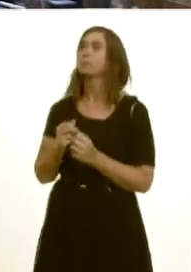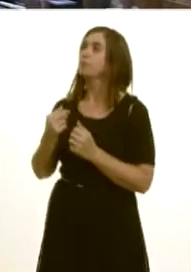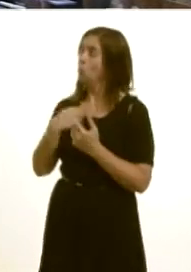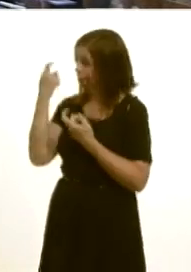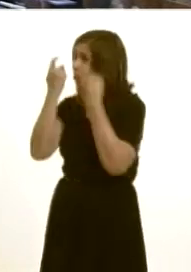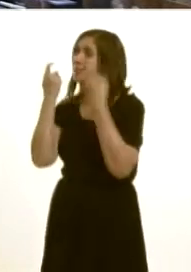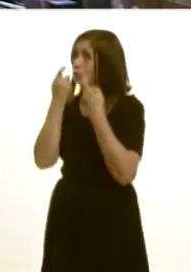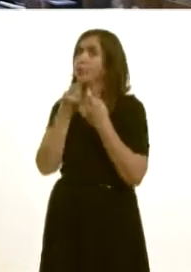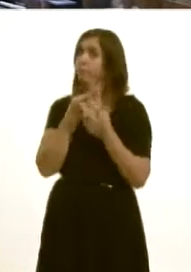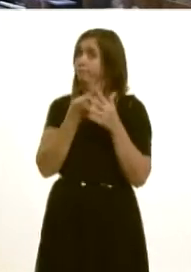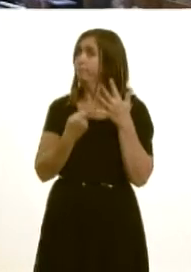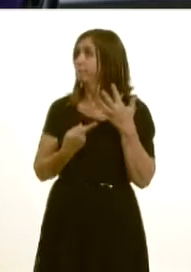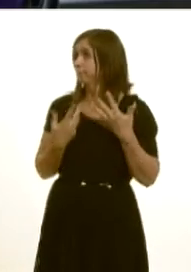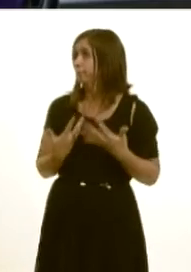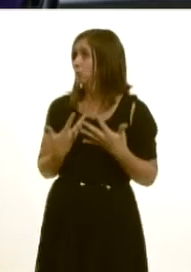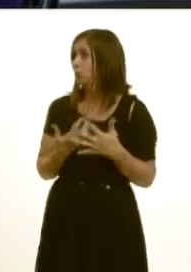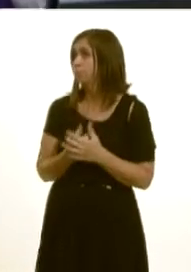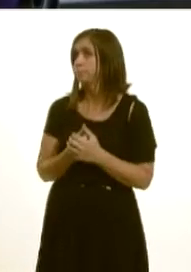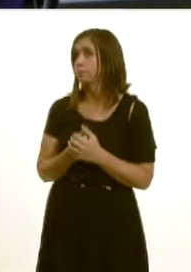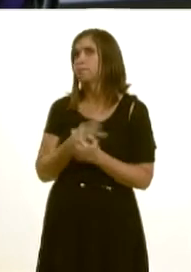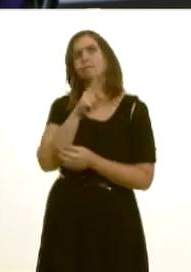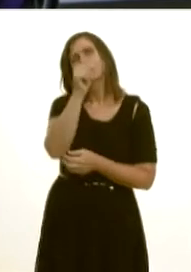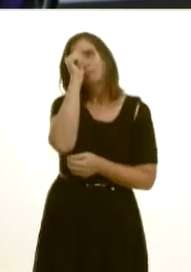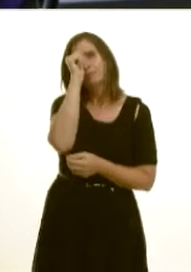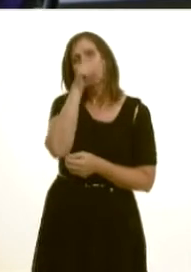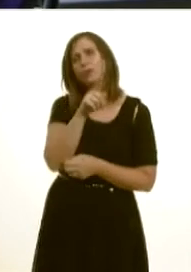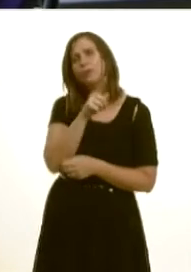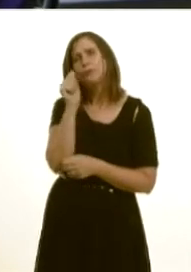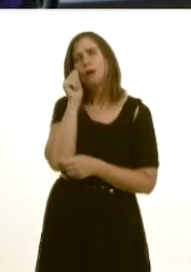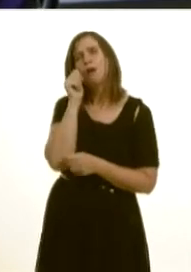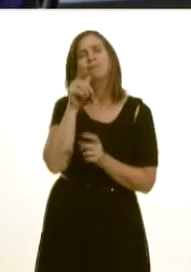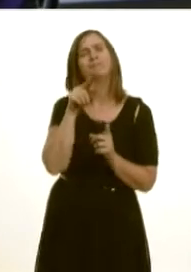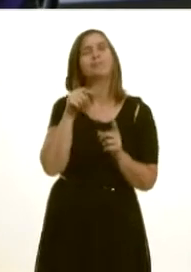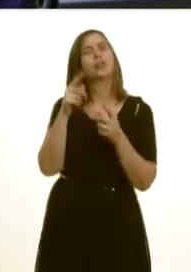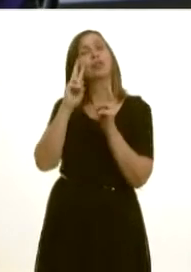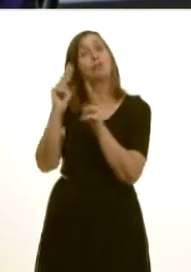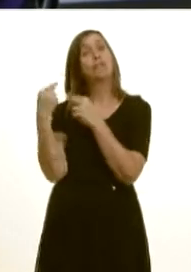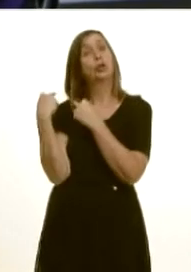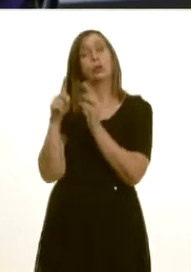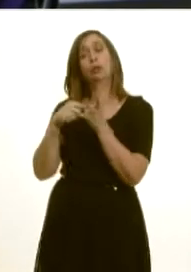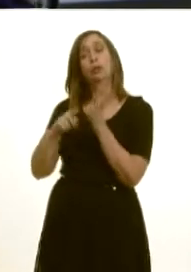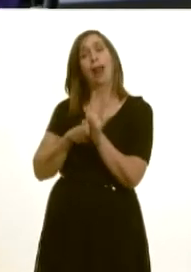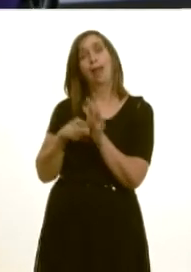under consideration. The Member will be aware of the review in July this year that looked